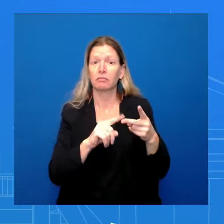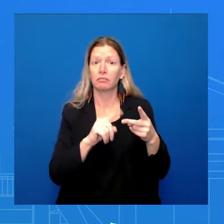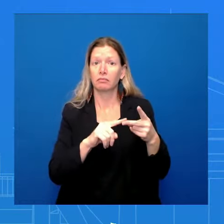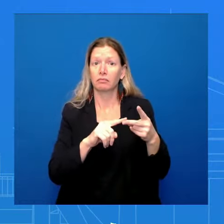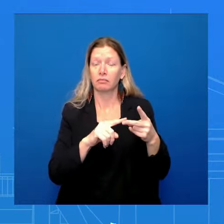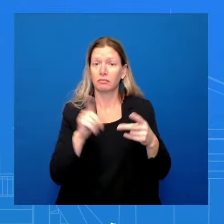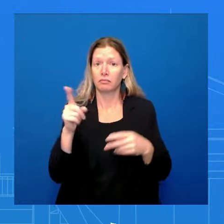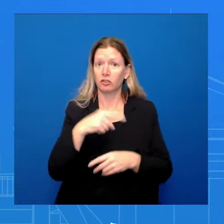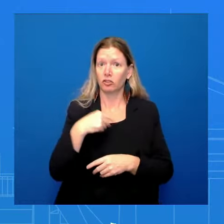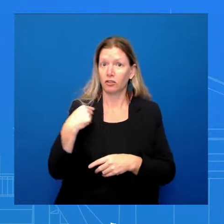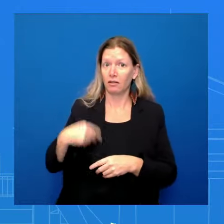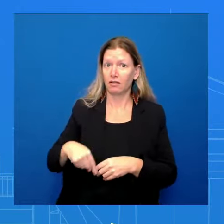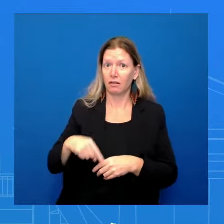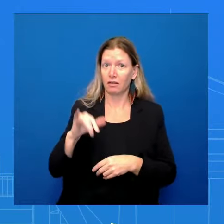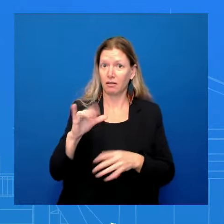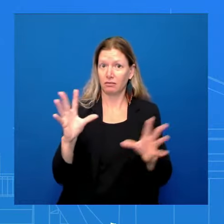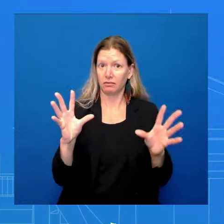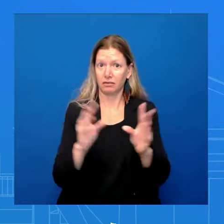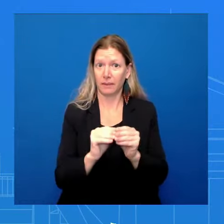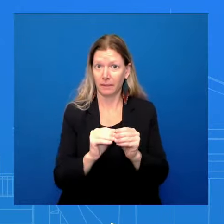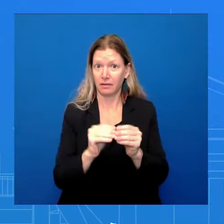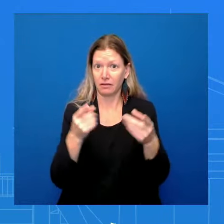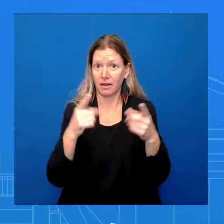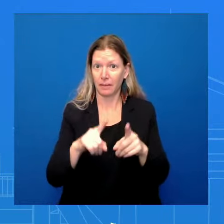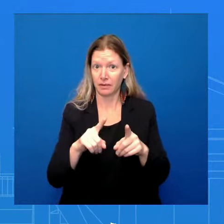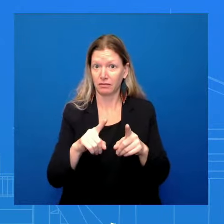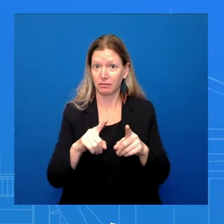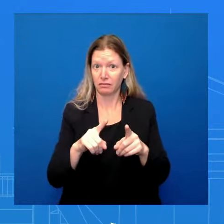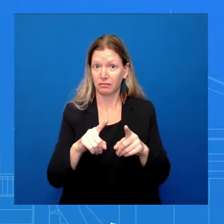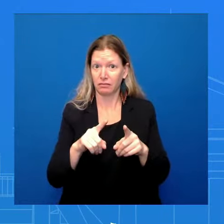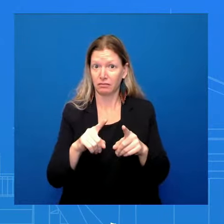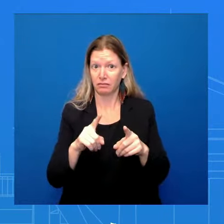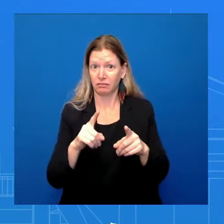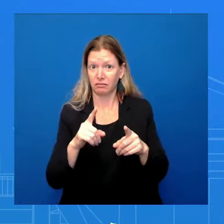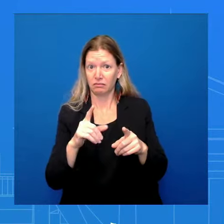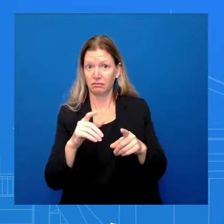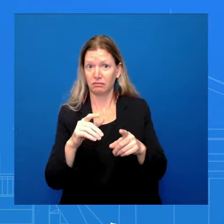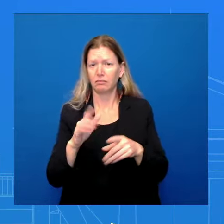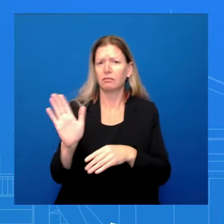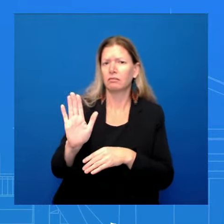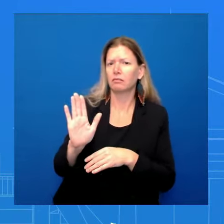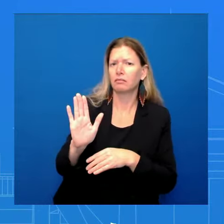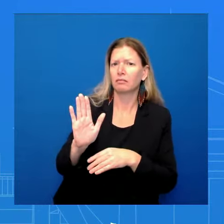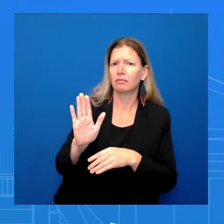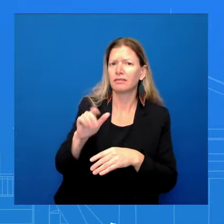Mr. Sullivan: Look, this summit is not against any country. It is for a positive agenda that we want to work through with these countries.